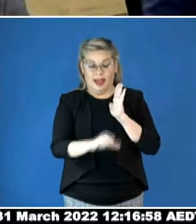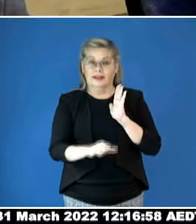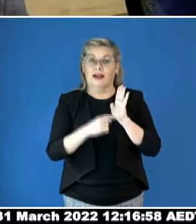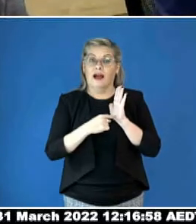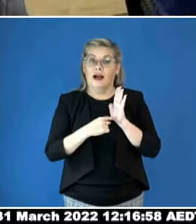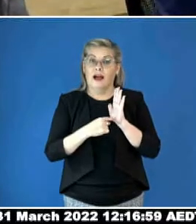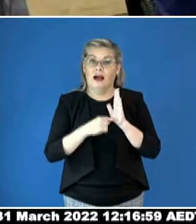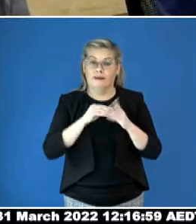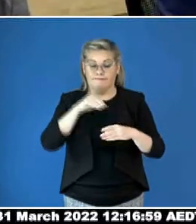of Tender Bundle B.